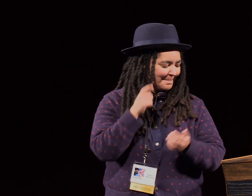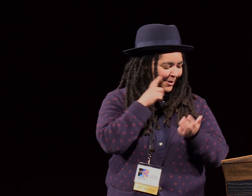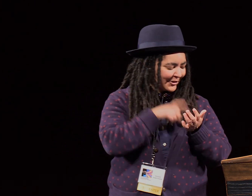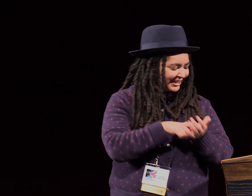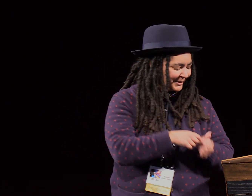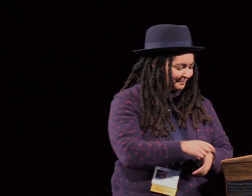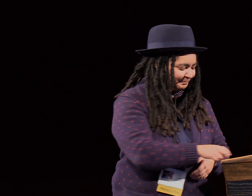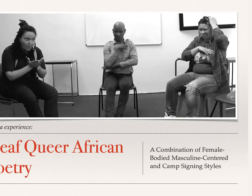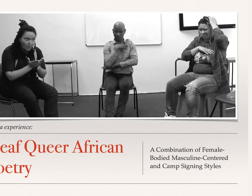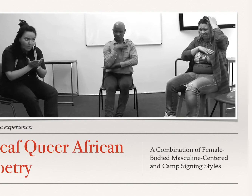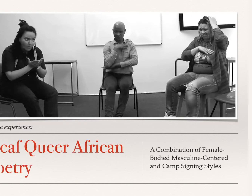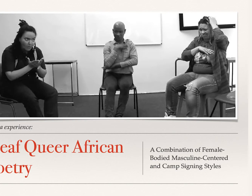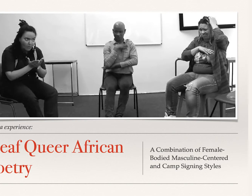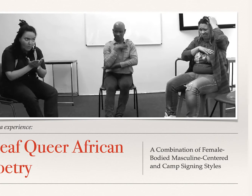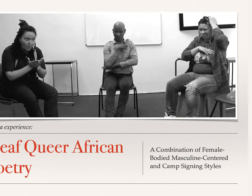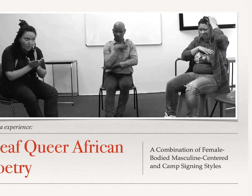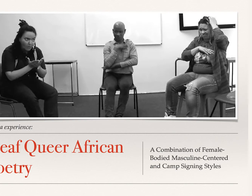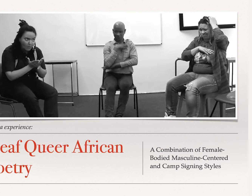That's another example of a gender marking.